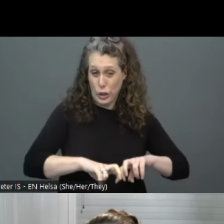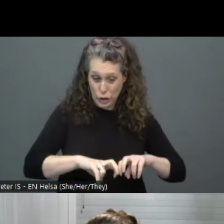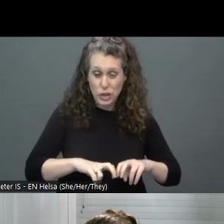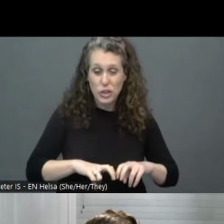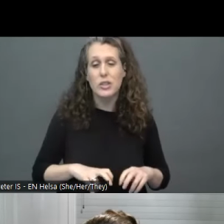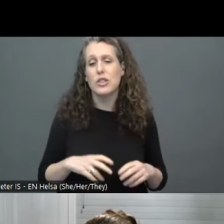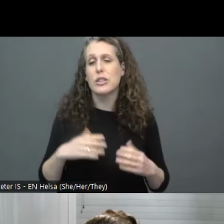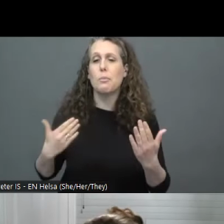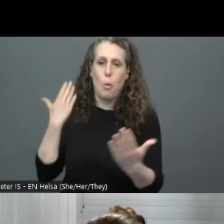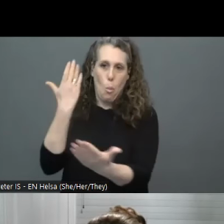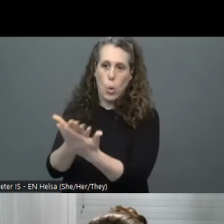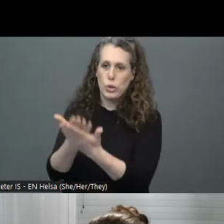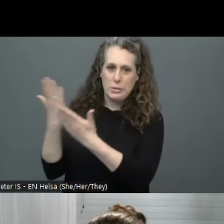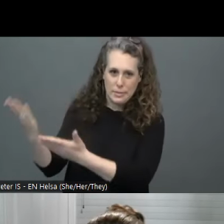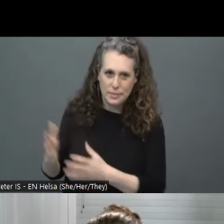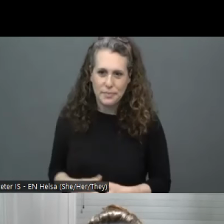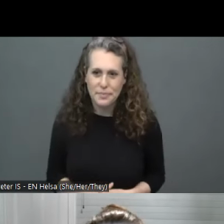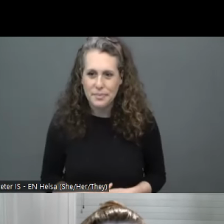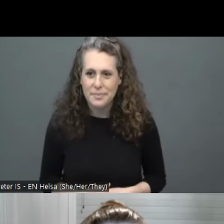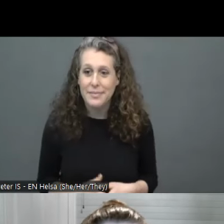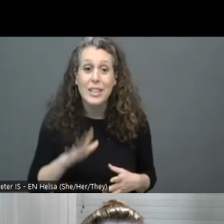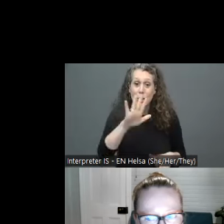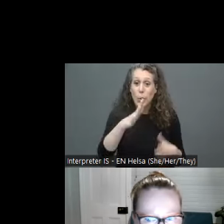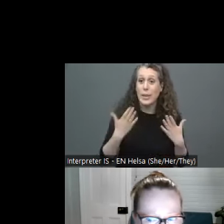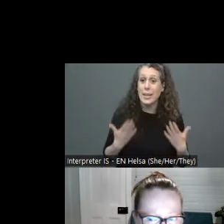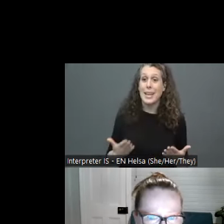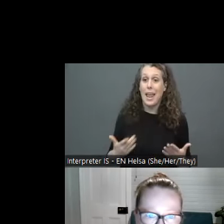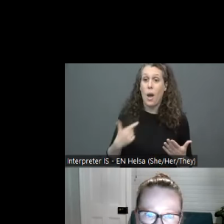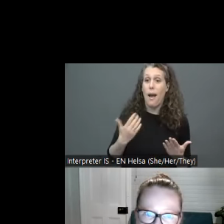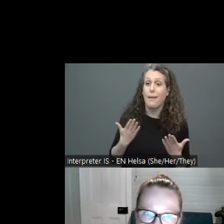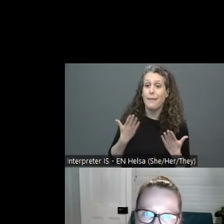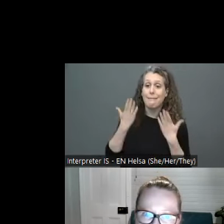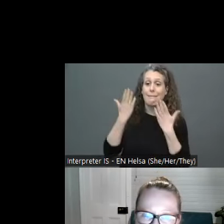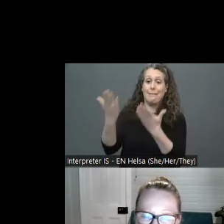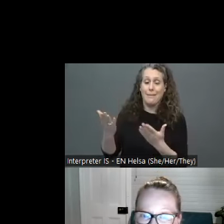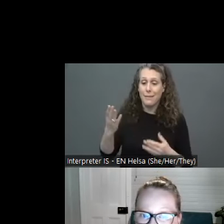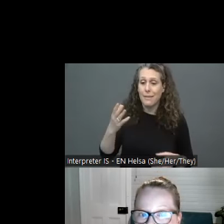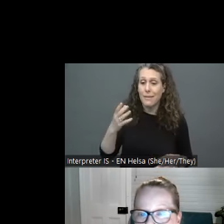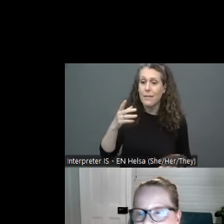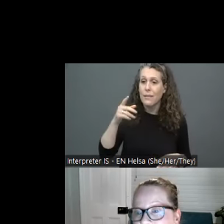that I might be handing back to Christian now to moderate a bit of a discussion about what